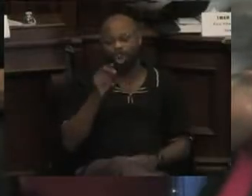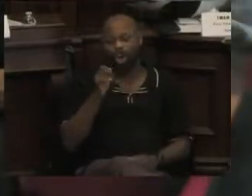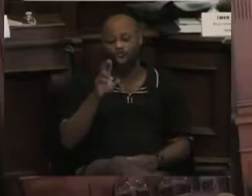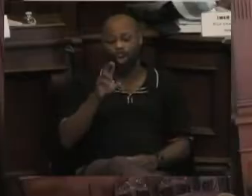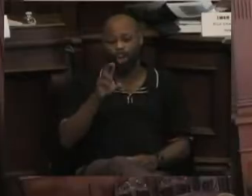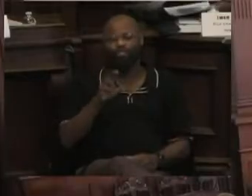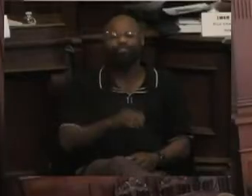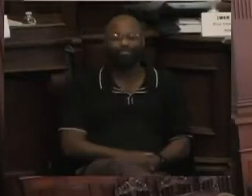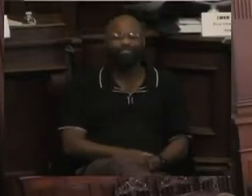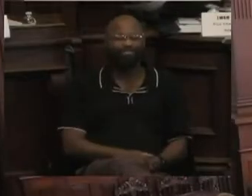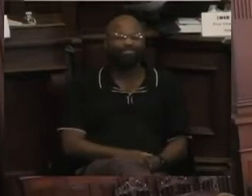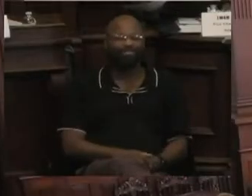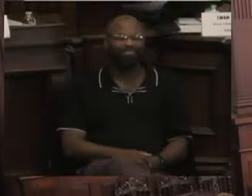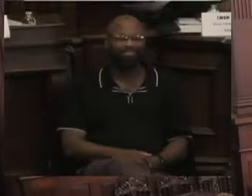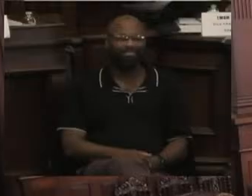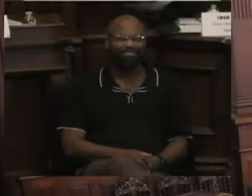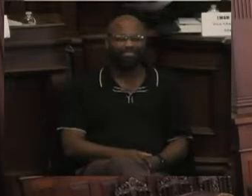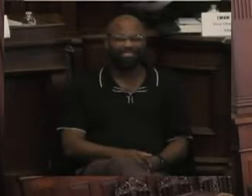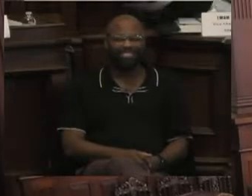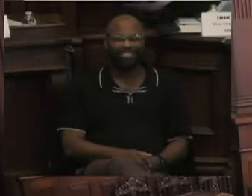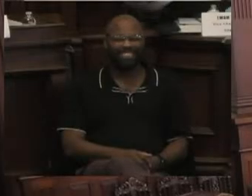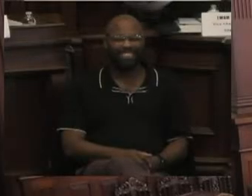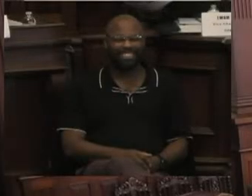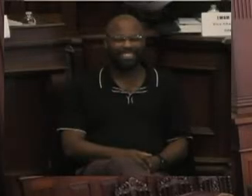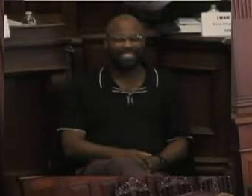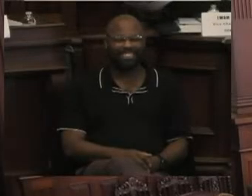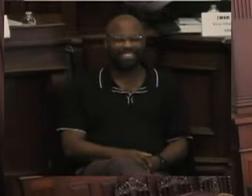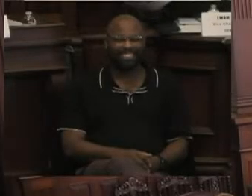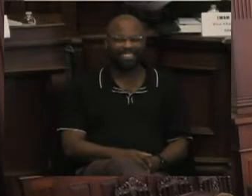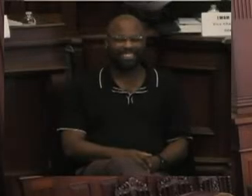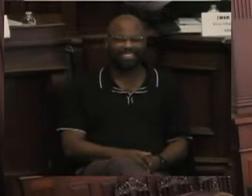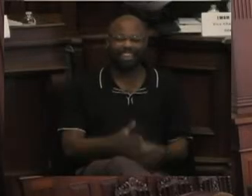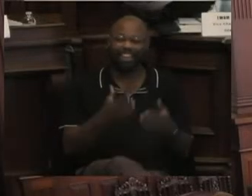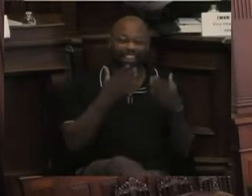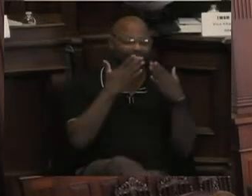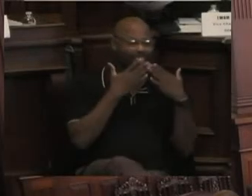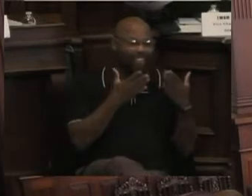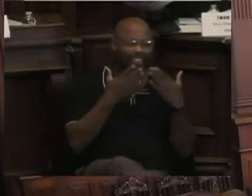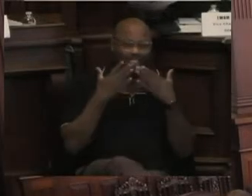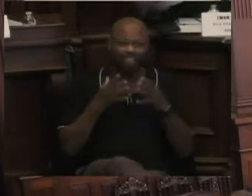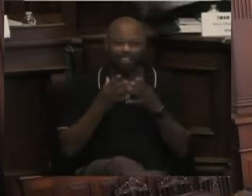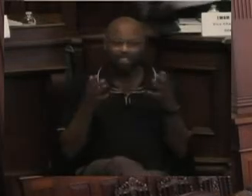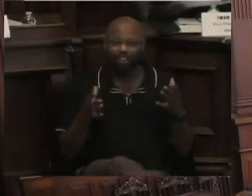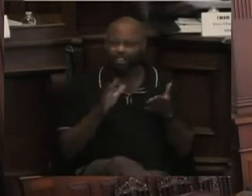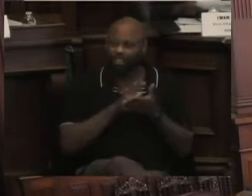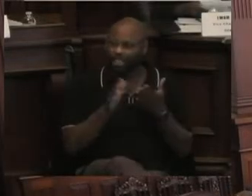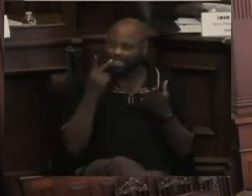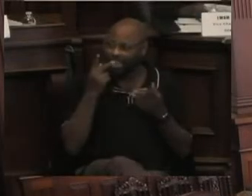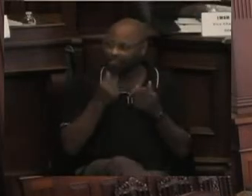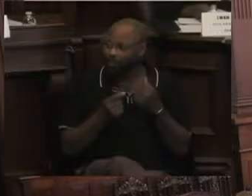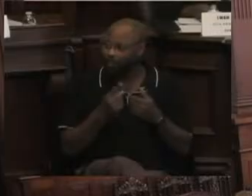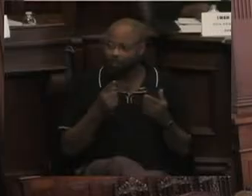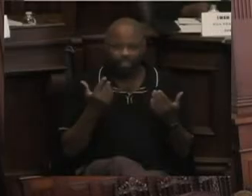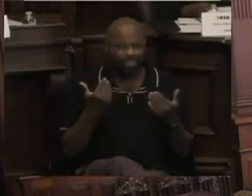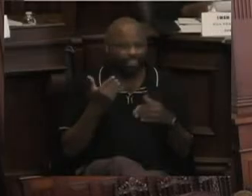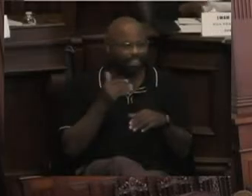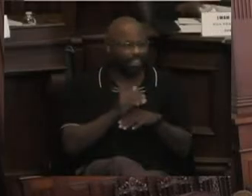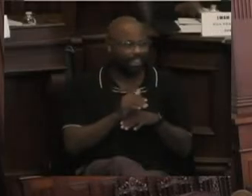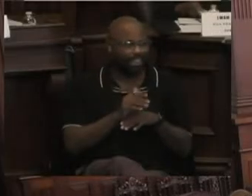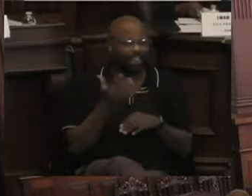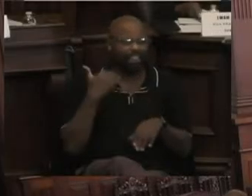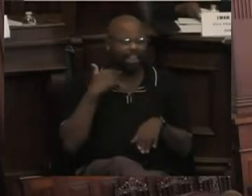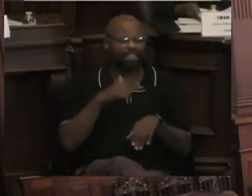30 days to respond. And again,